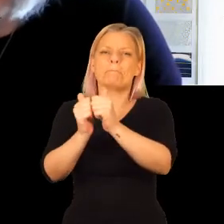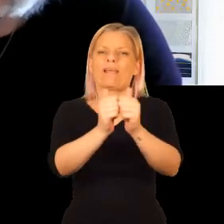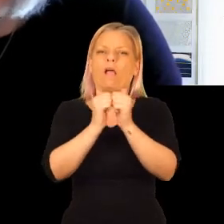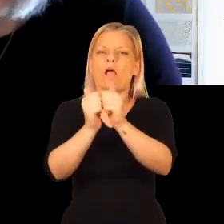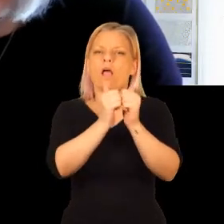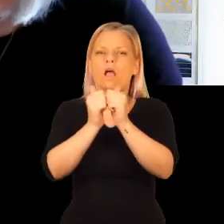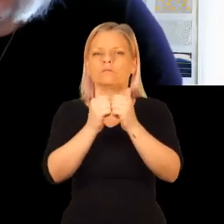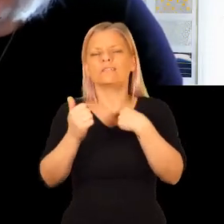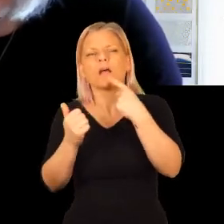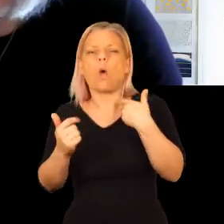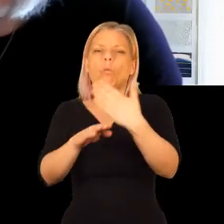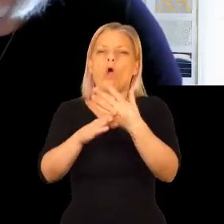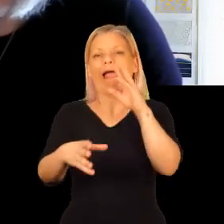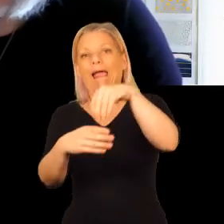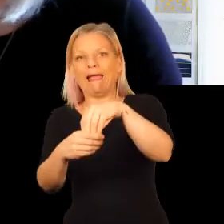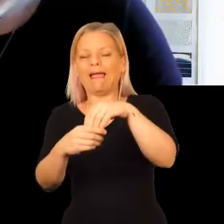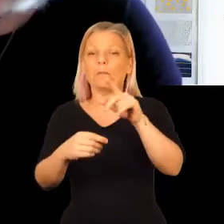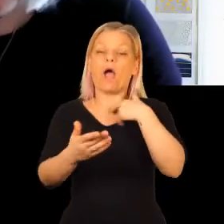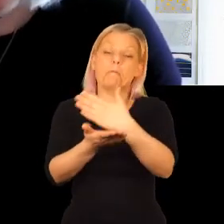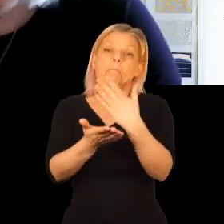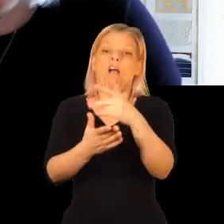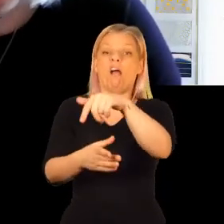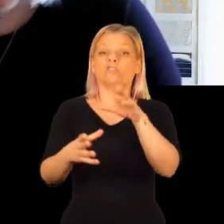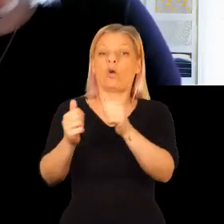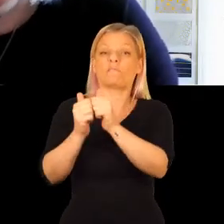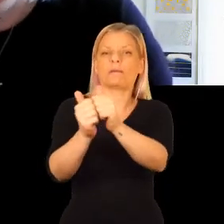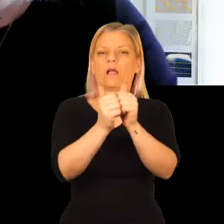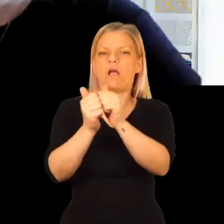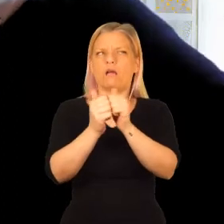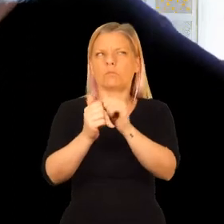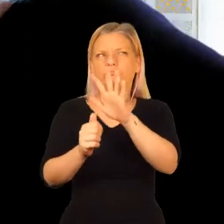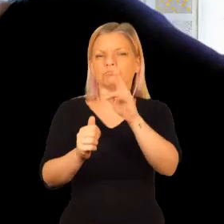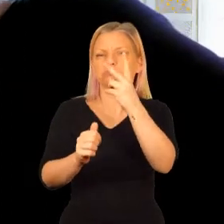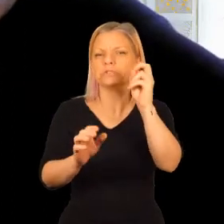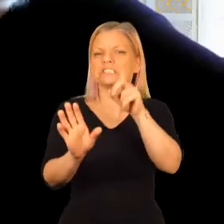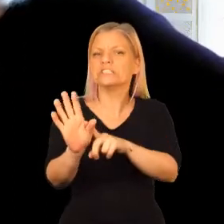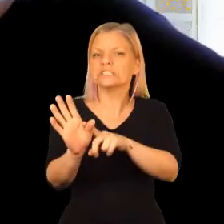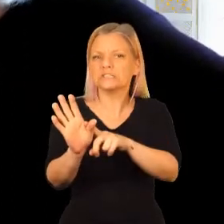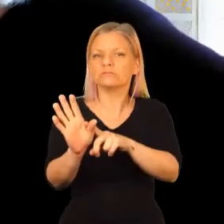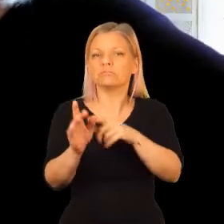yes so i've worked in peer support actually and i say i worked in i've been part of peer support